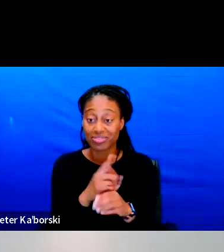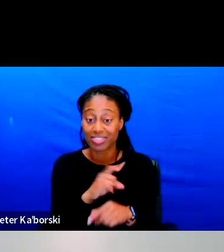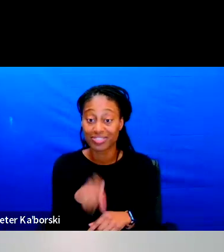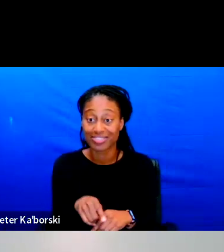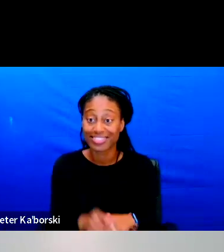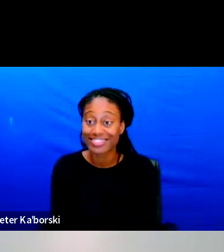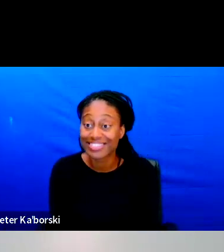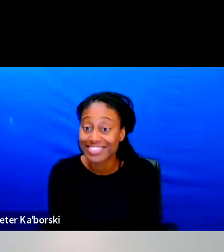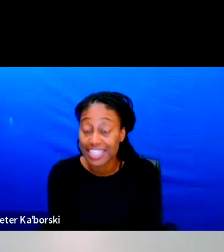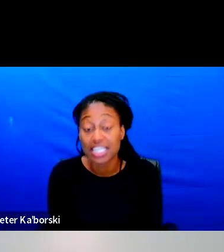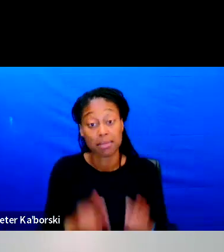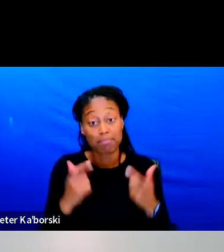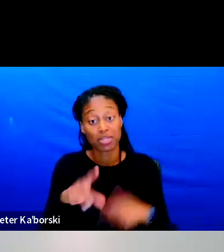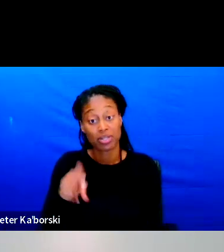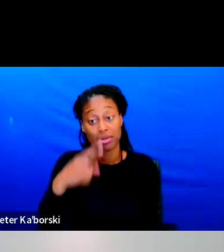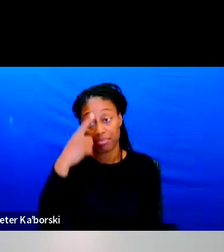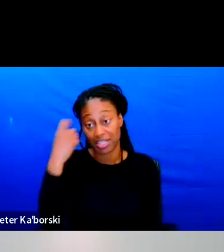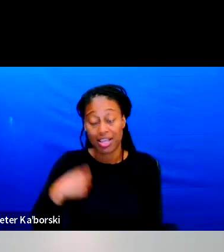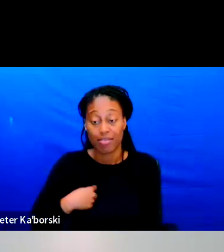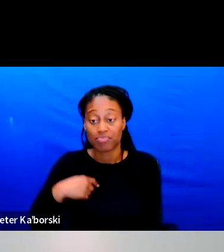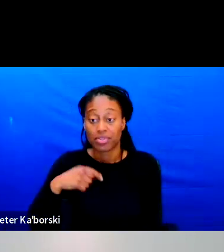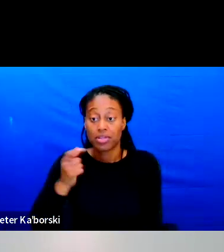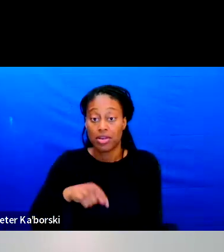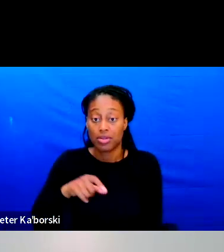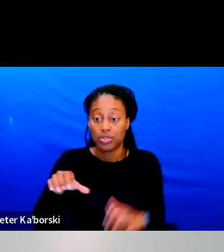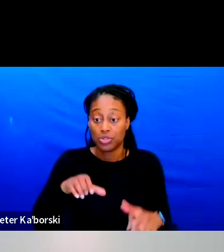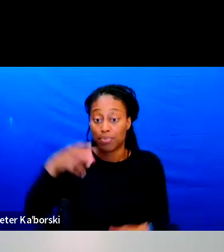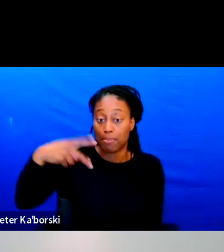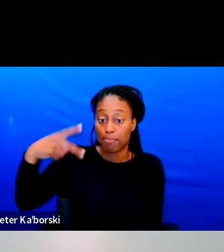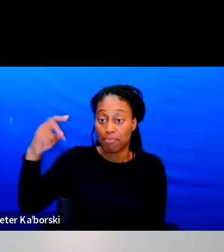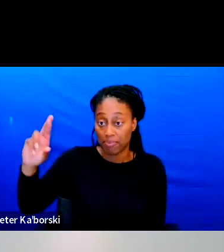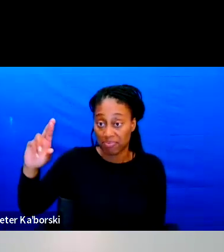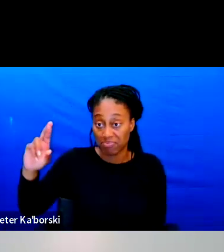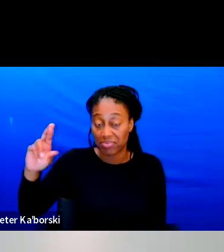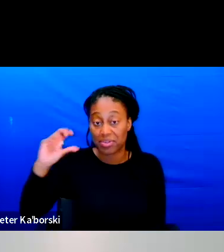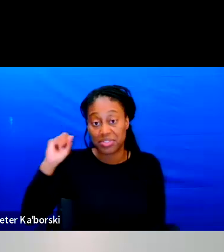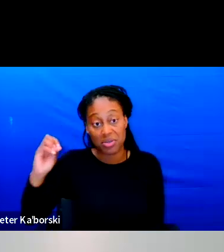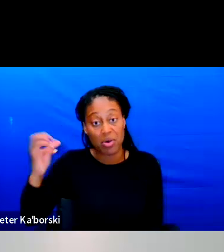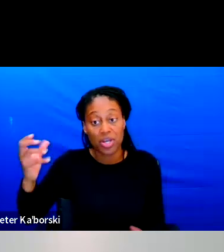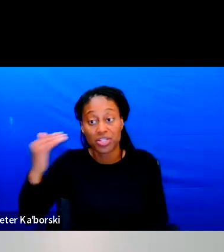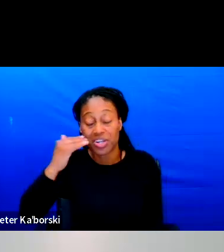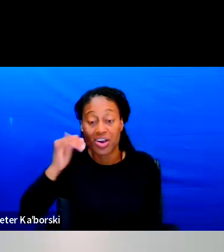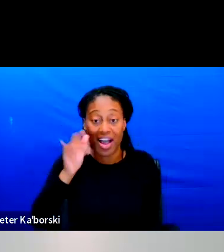Kyle Kleist: because I'm the one that has to do the Ppr. Kyle Kleist: So I need to know the in R numbers.